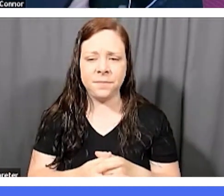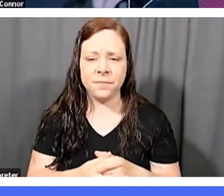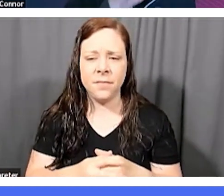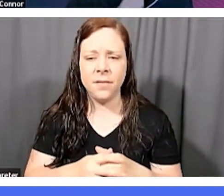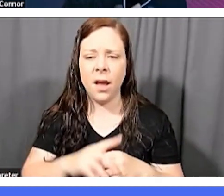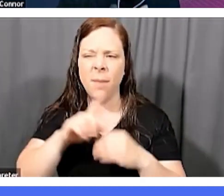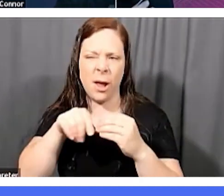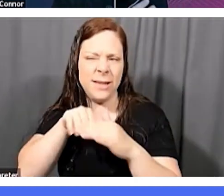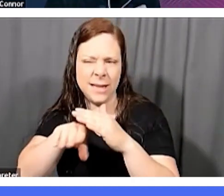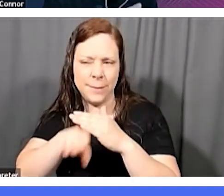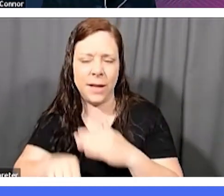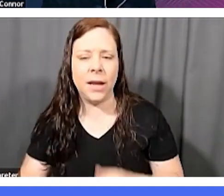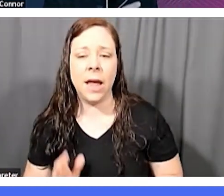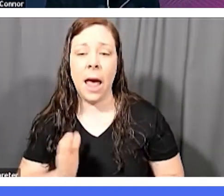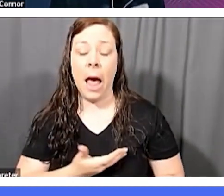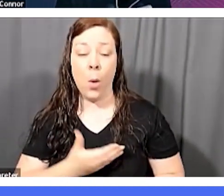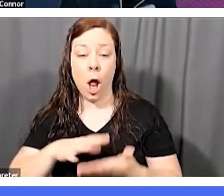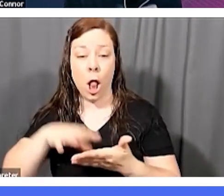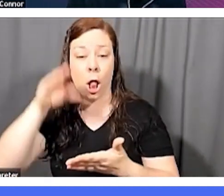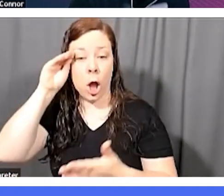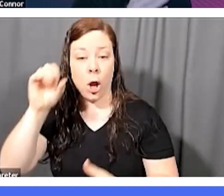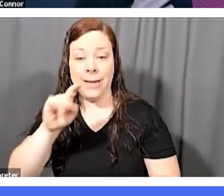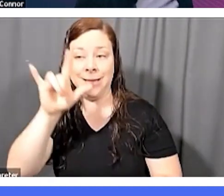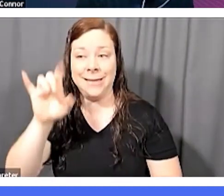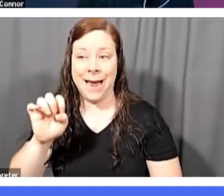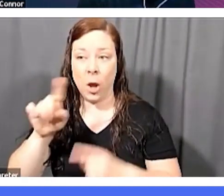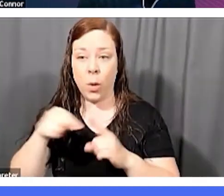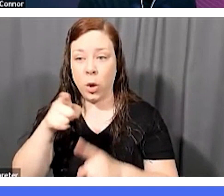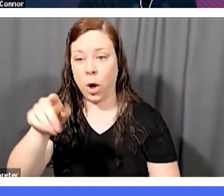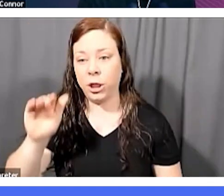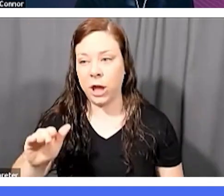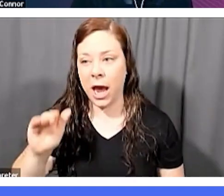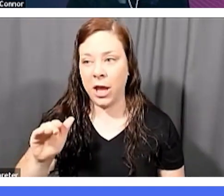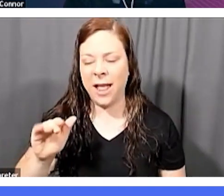Our learning stylist children is also one of those third things that's unknown to us, right?